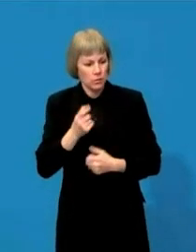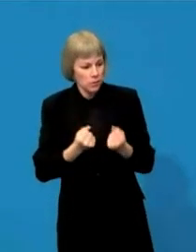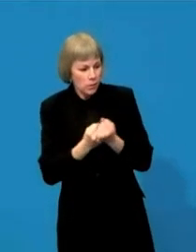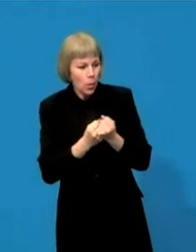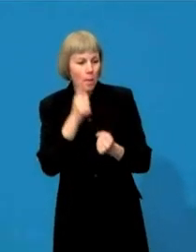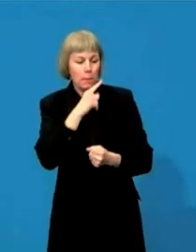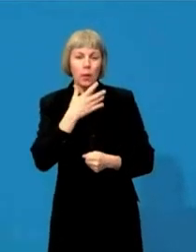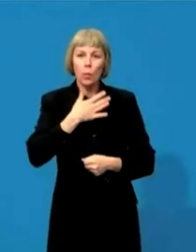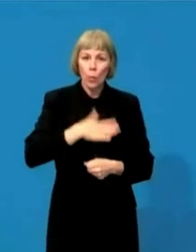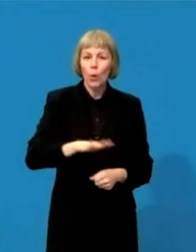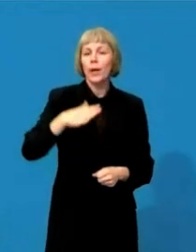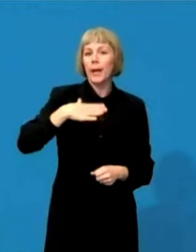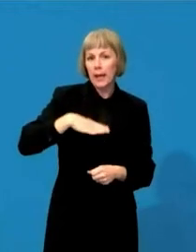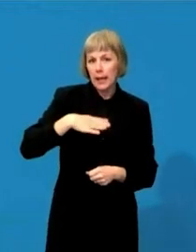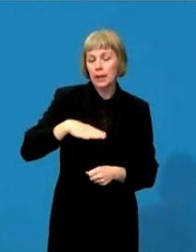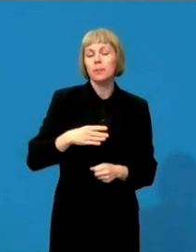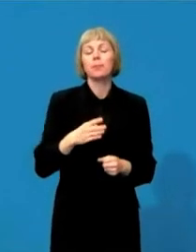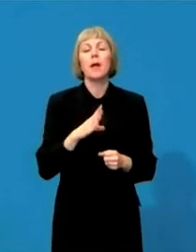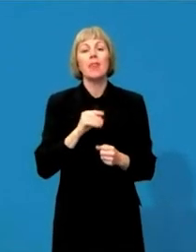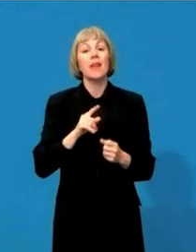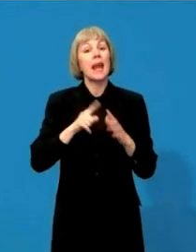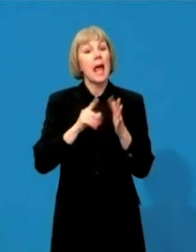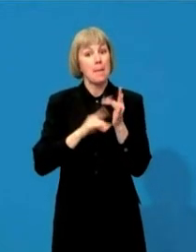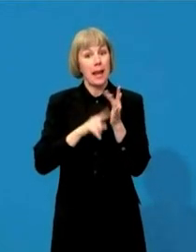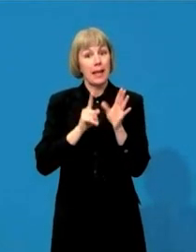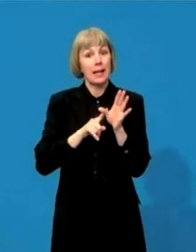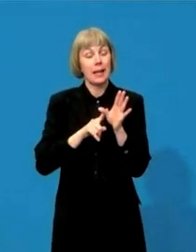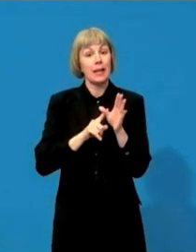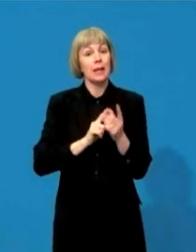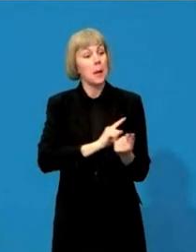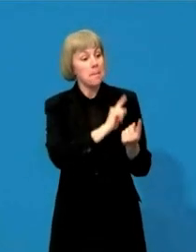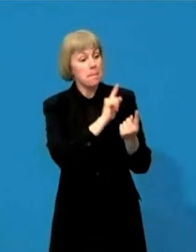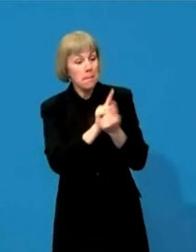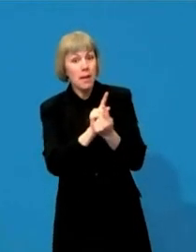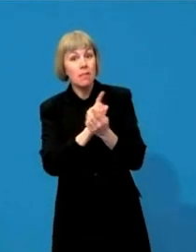and then Emily met with the board and other people to find out what else the community